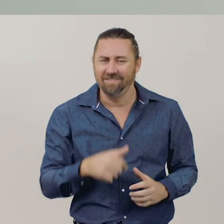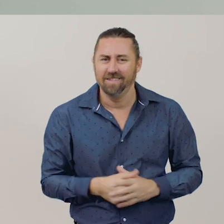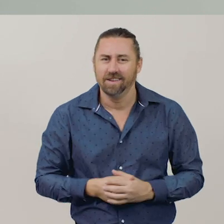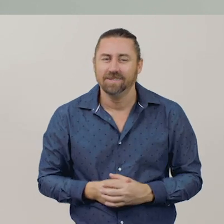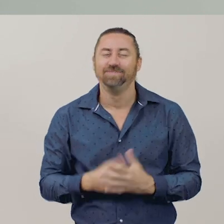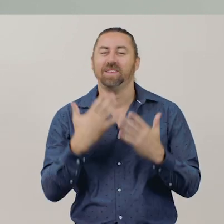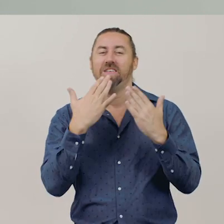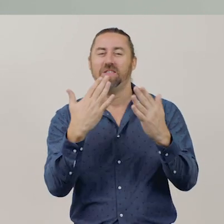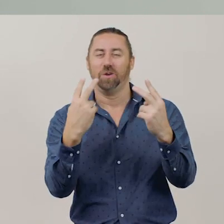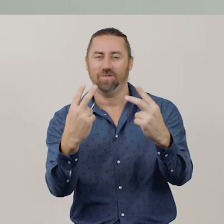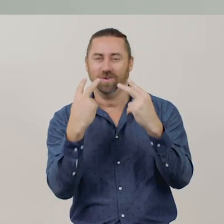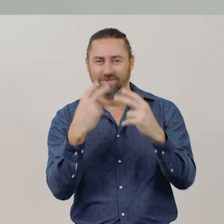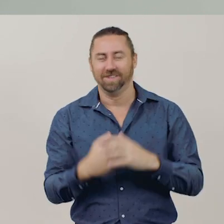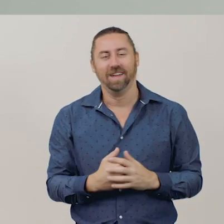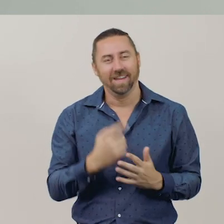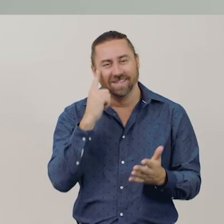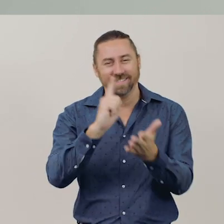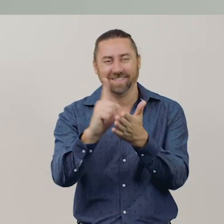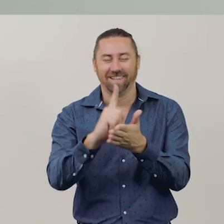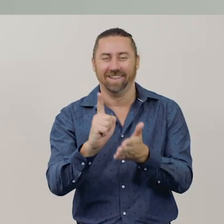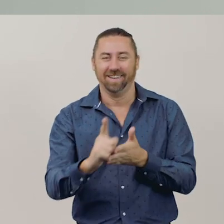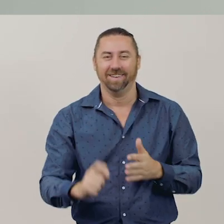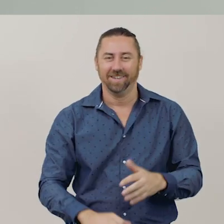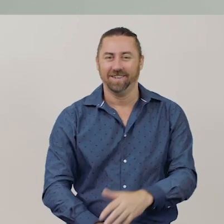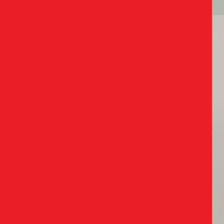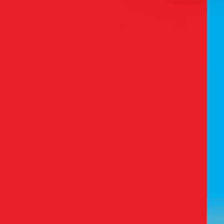Thanks for joining me today. See you soon!